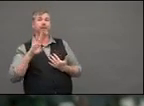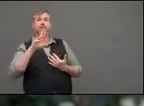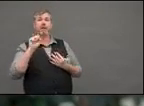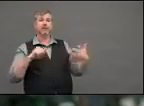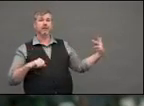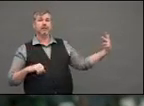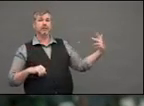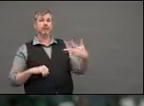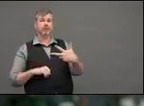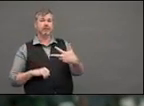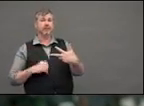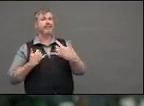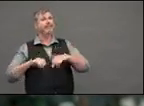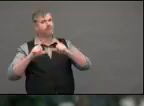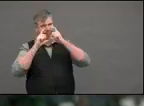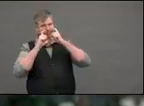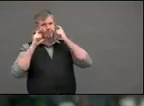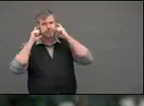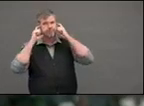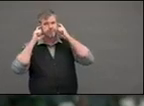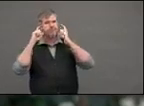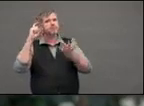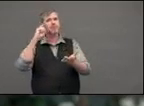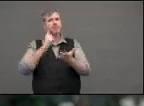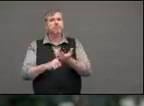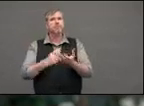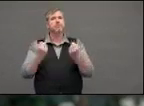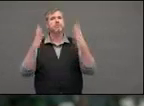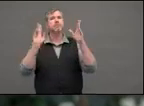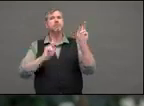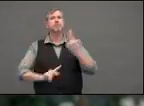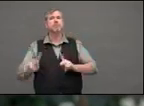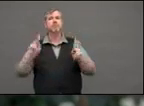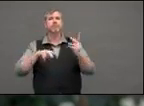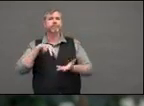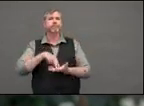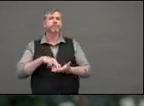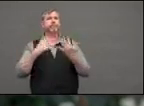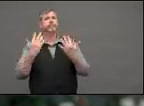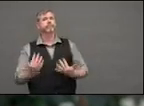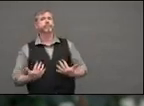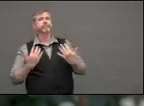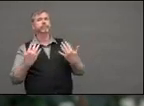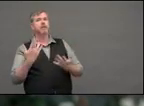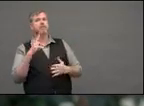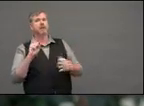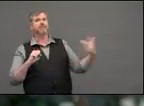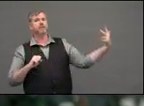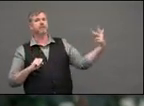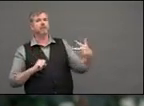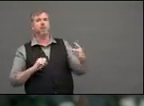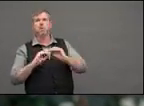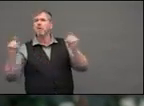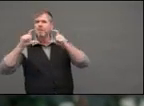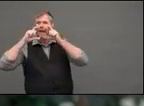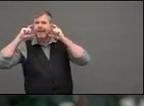they're waiting at the bus stop but they don't have their face covering on before they get on the bus so um